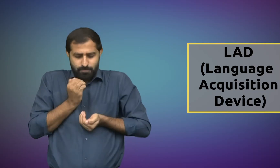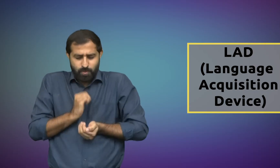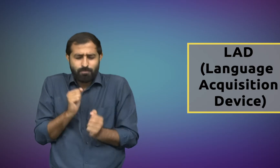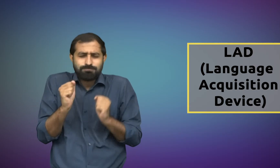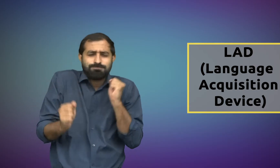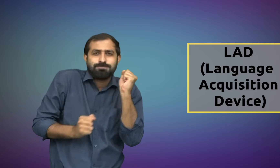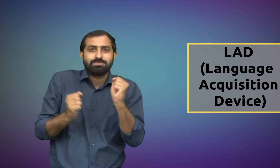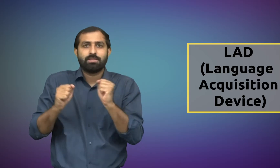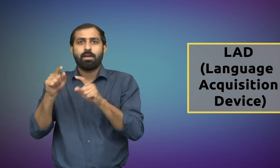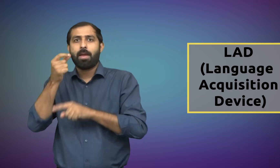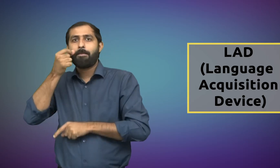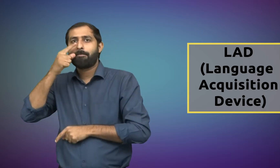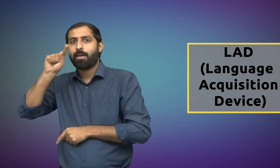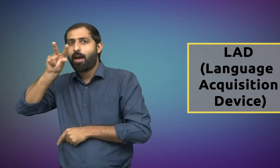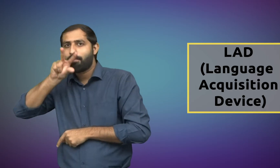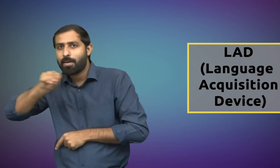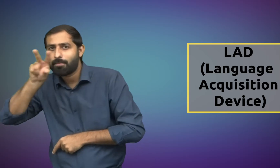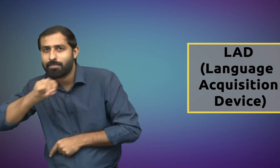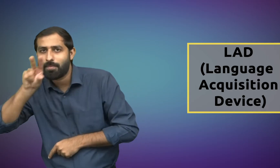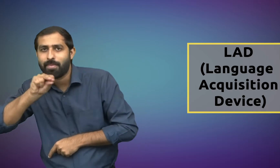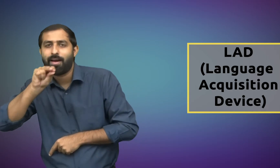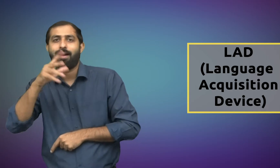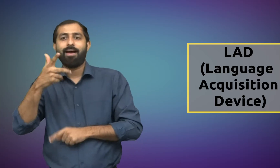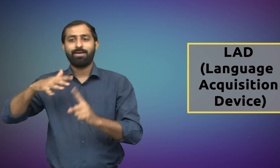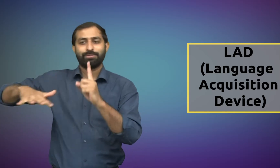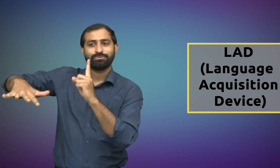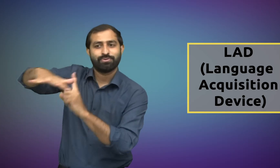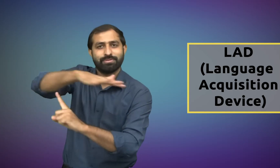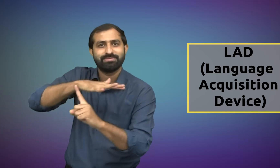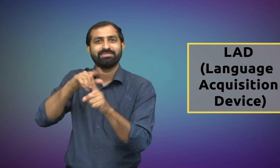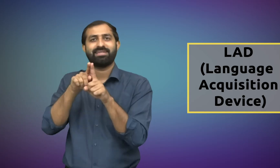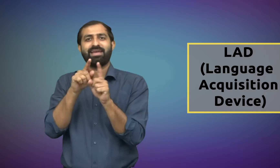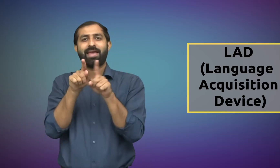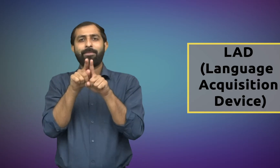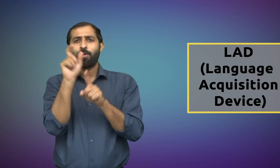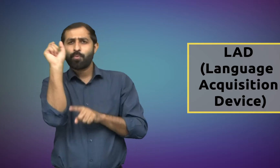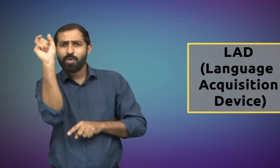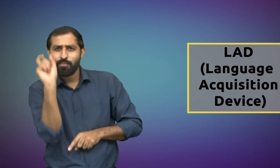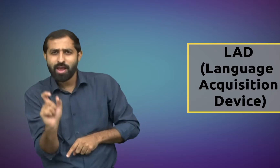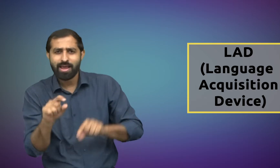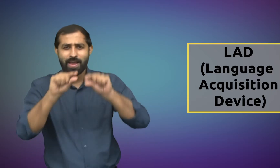There is a hypothetical tool in the human brain that lets children learn and understand language quickly.